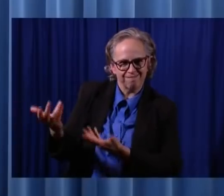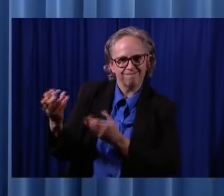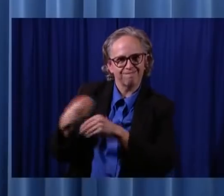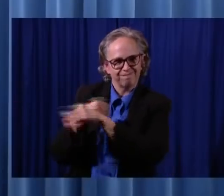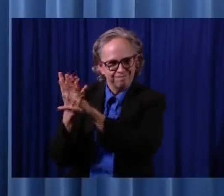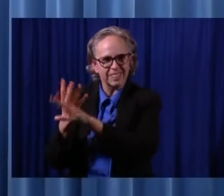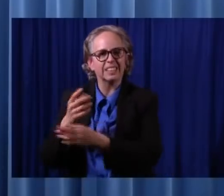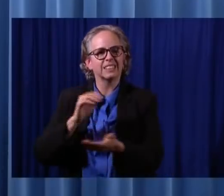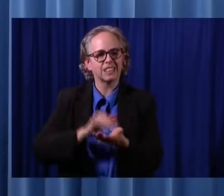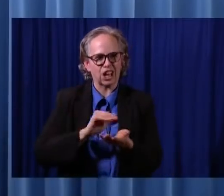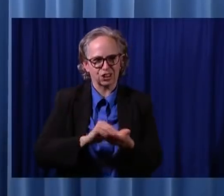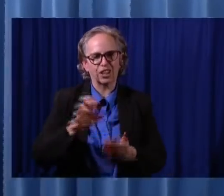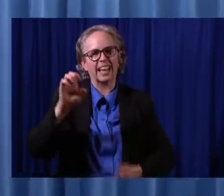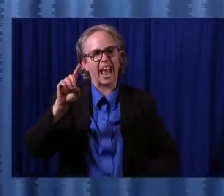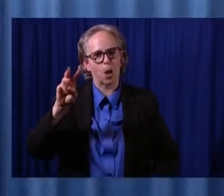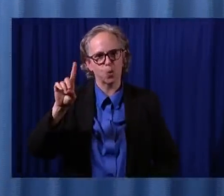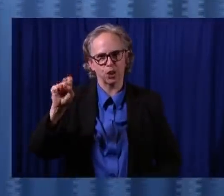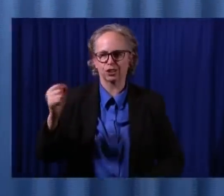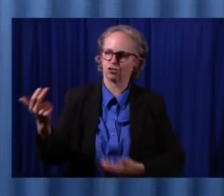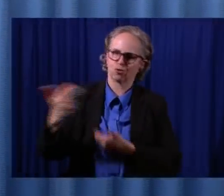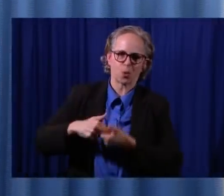NEW TREND THAT I ACTUALLY READ